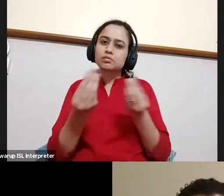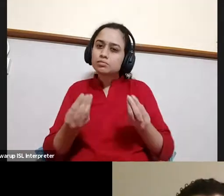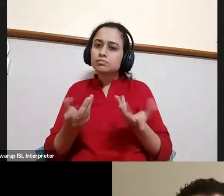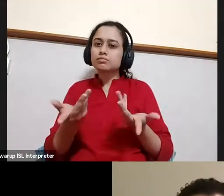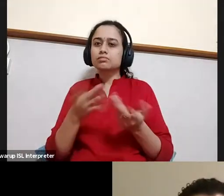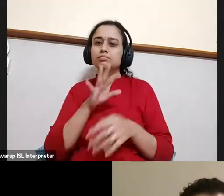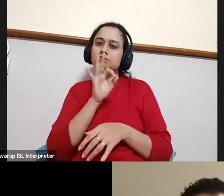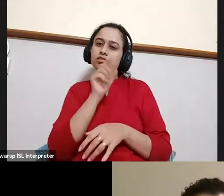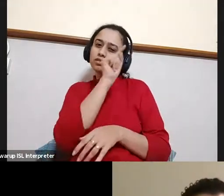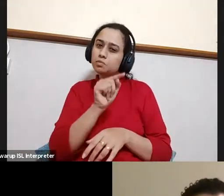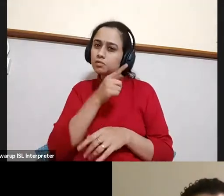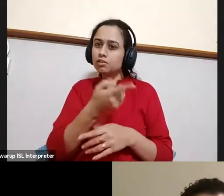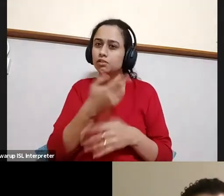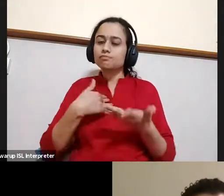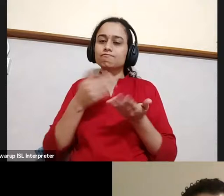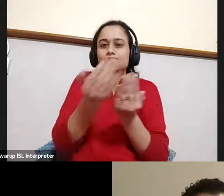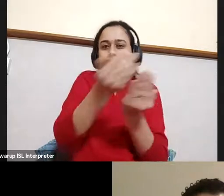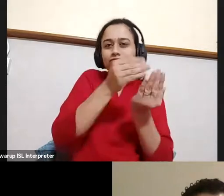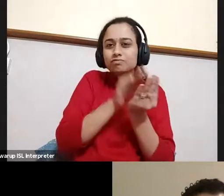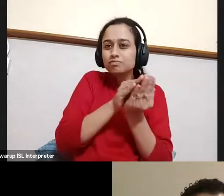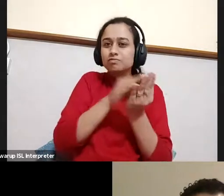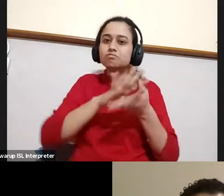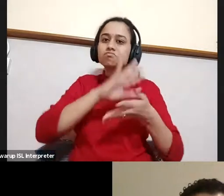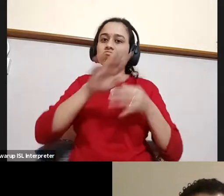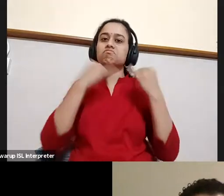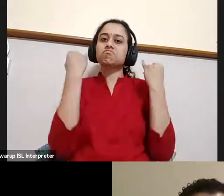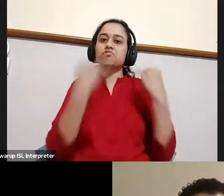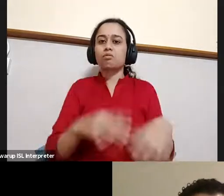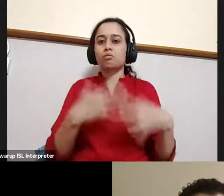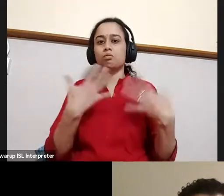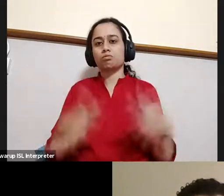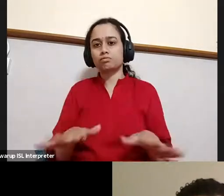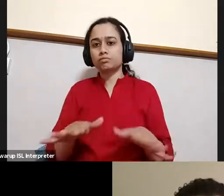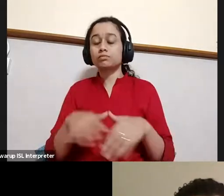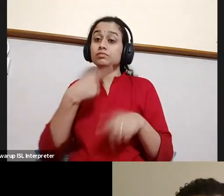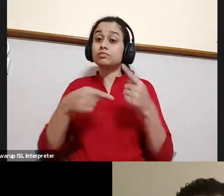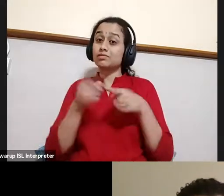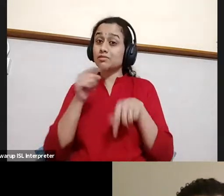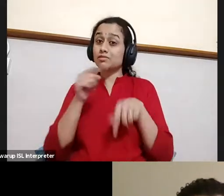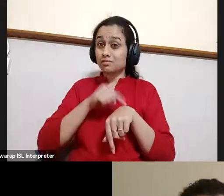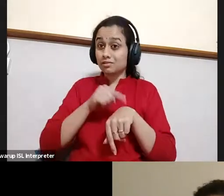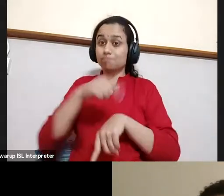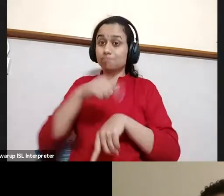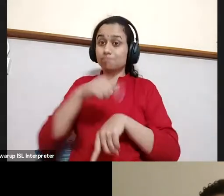of the archive was kind of completely lost so even at the time that I went up to meet suresh we